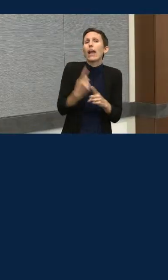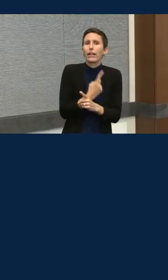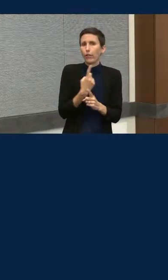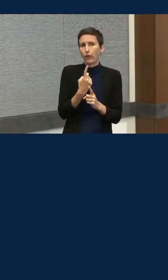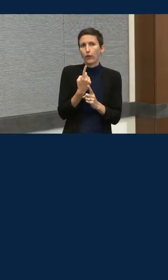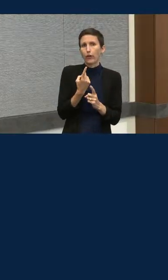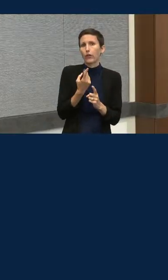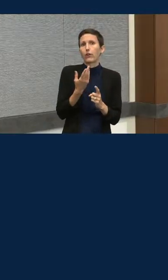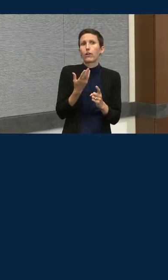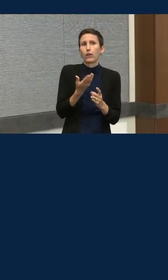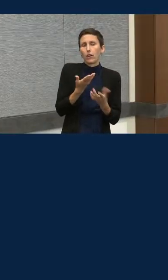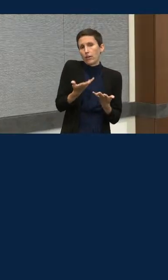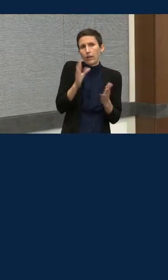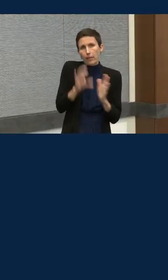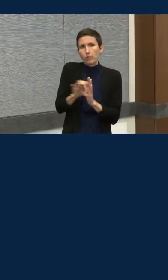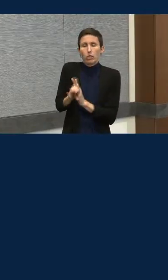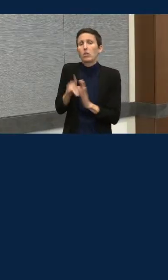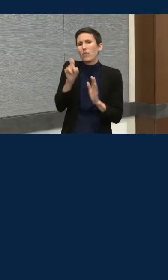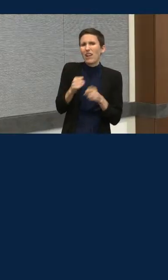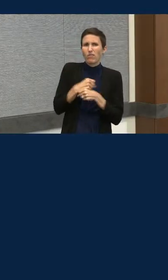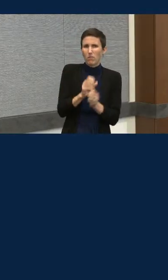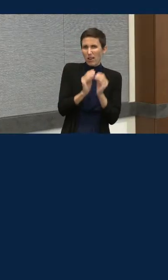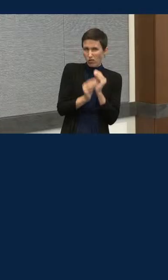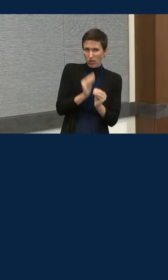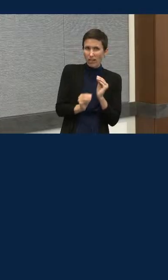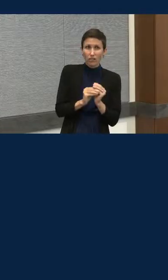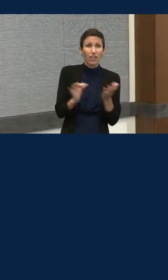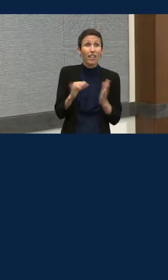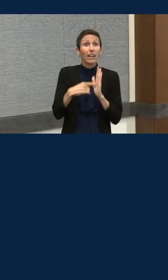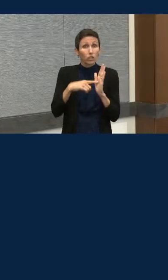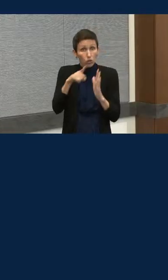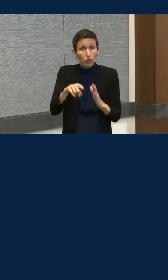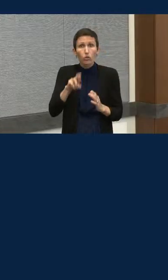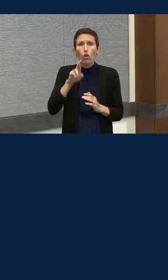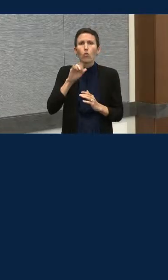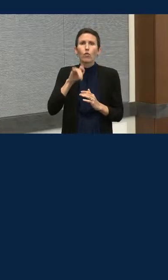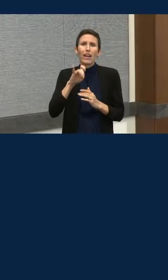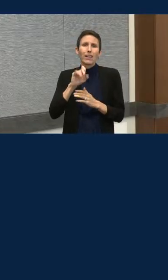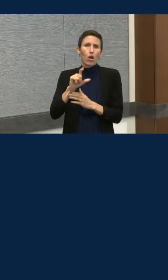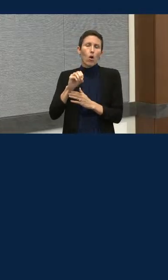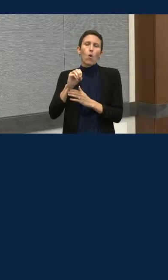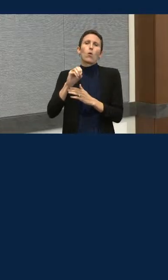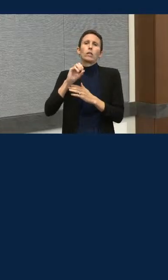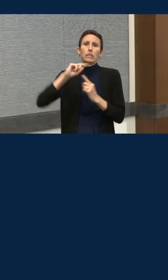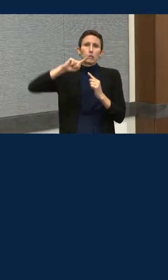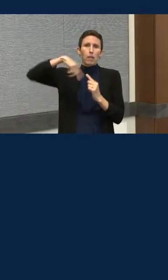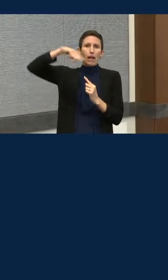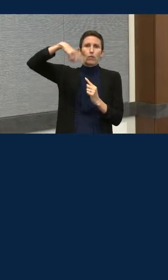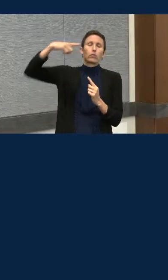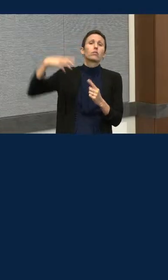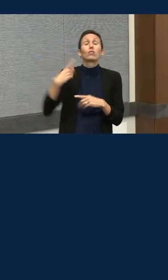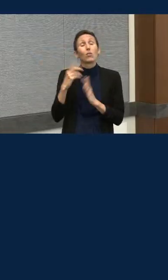corrections. The ones I showed you that were radio or spiral.